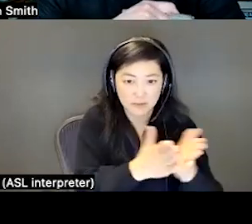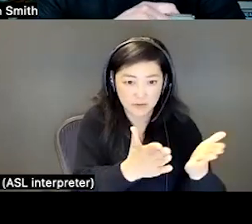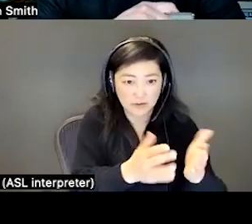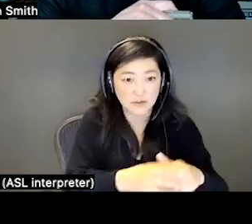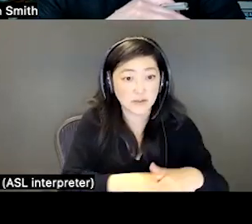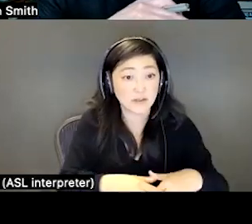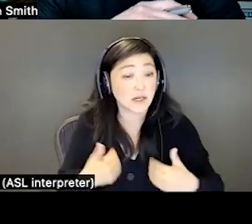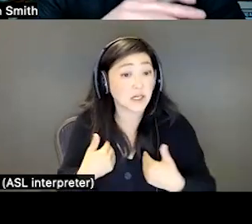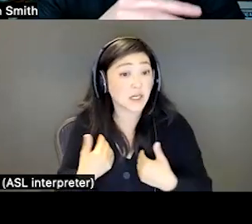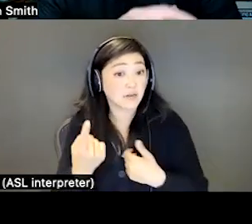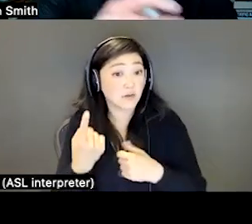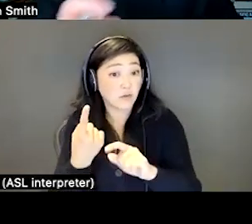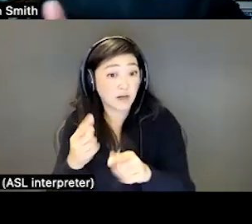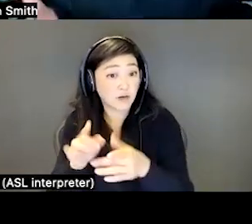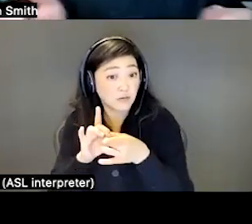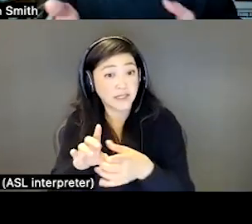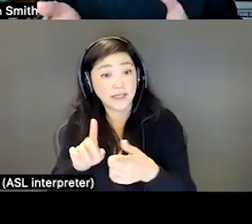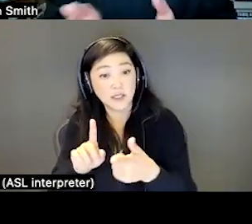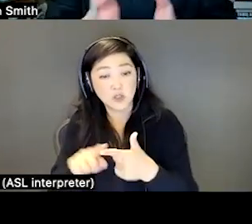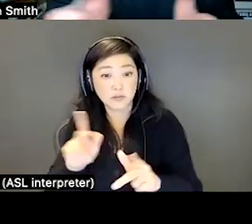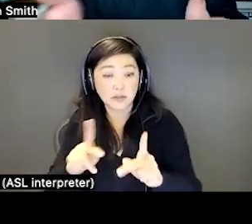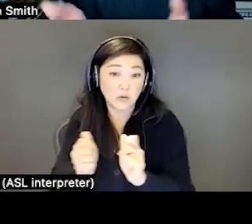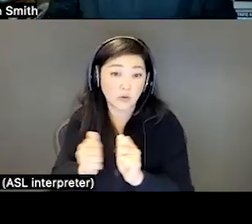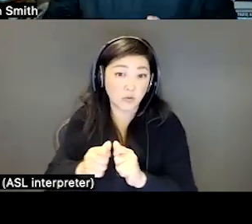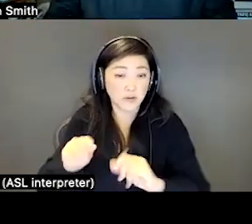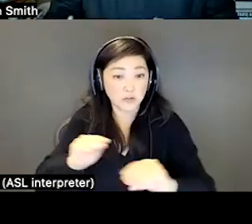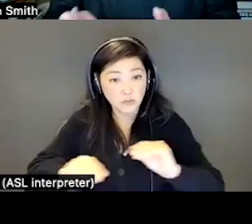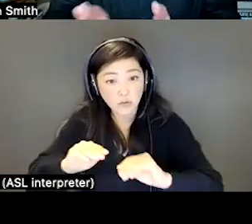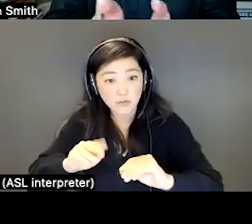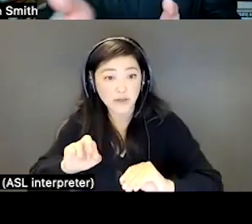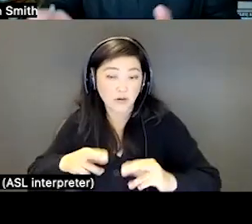or physical disabilities impairments. So, we're taking a very similar... We're taking